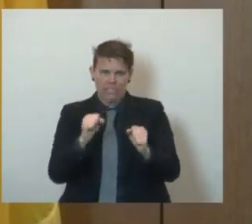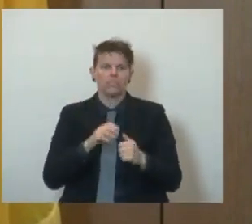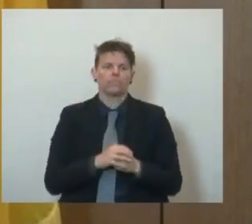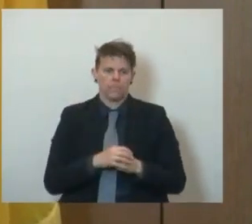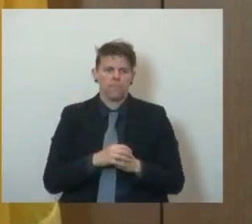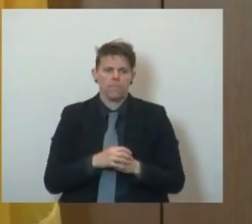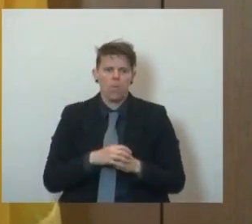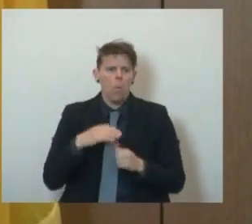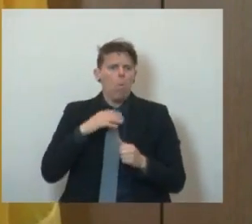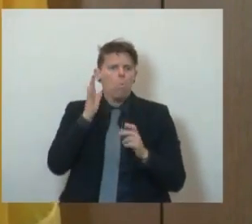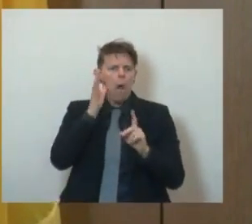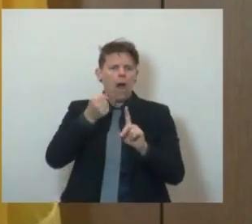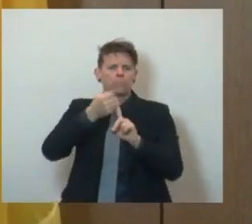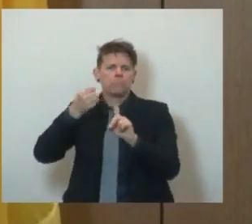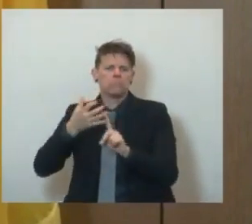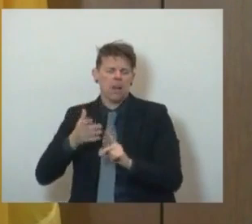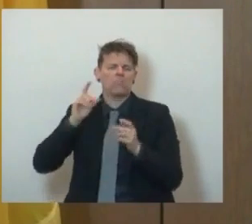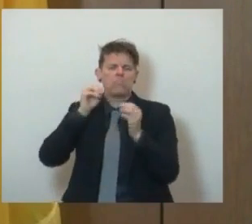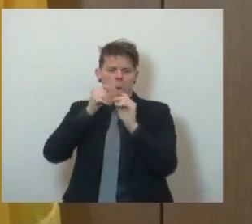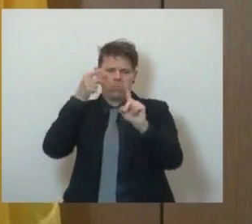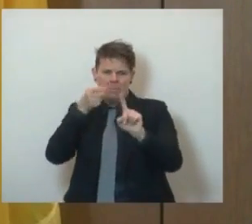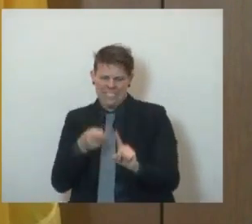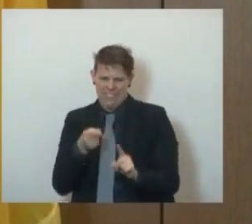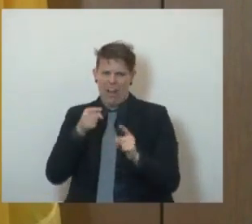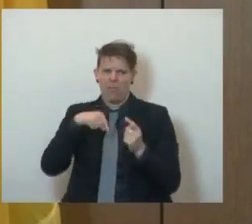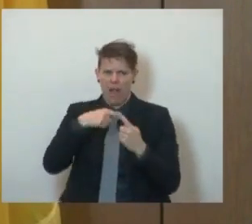BENDING THE CURVE WE CAN AS A PARALLEL EFFORTS.